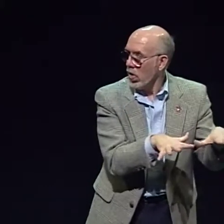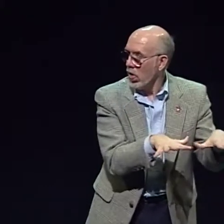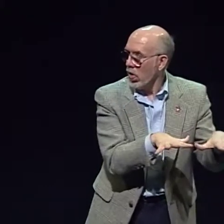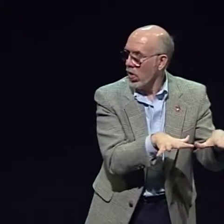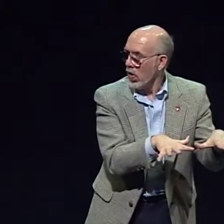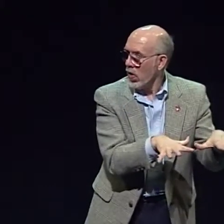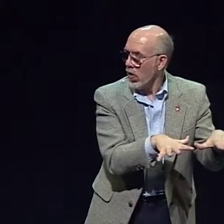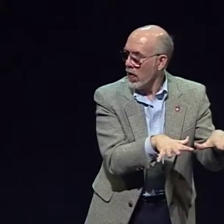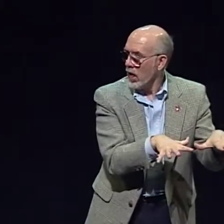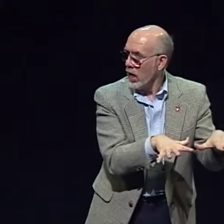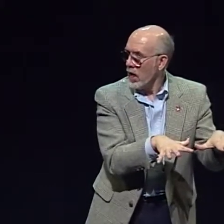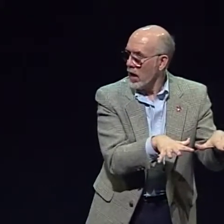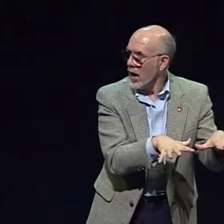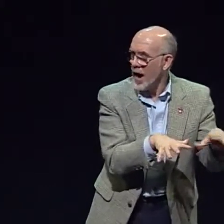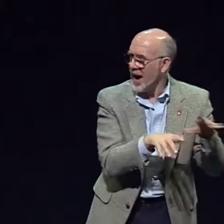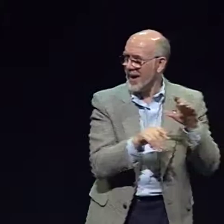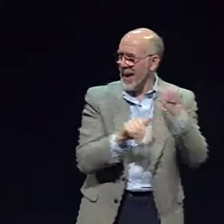AND IT'S BECOME STAGNANT.